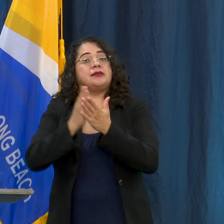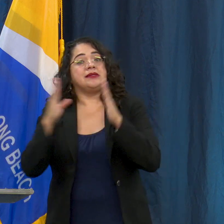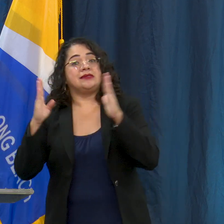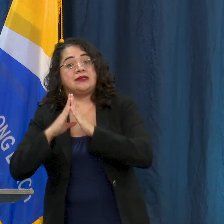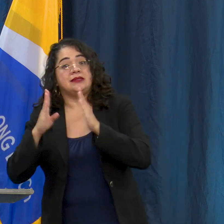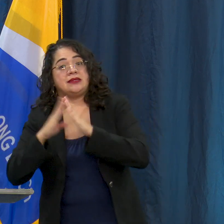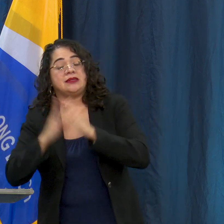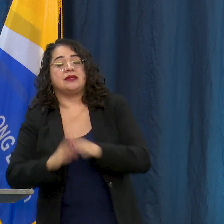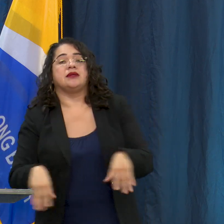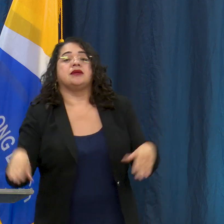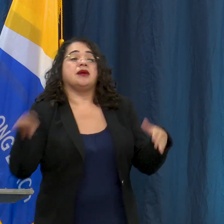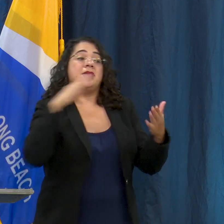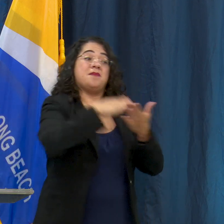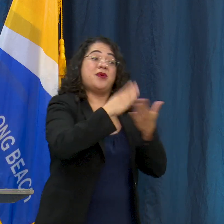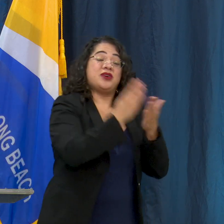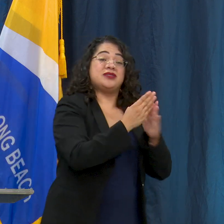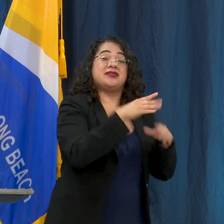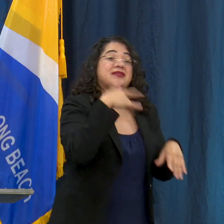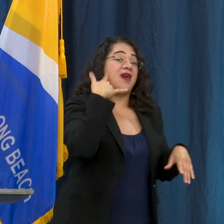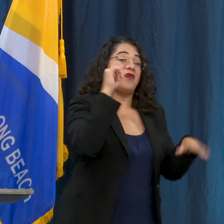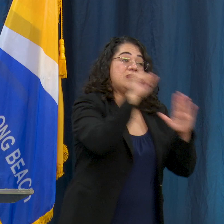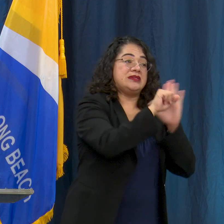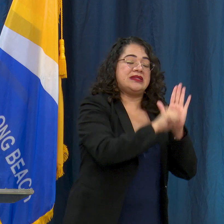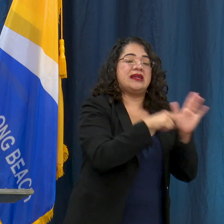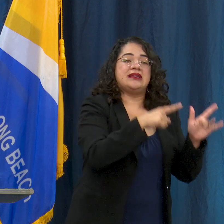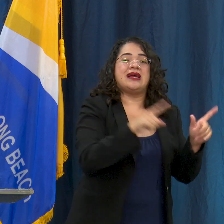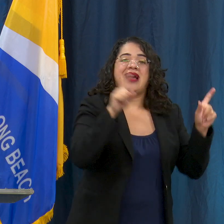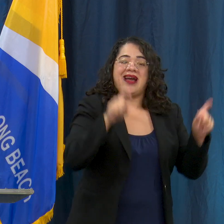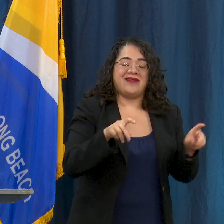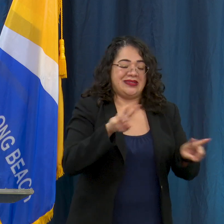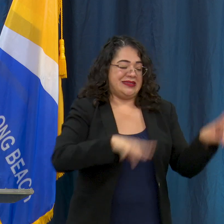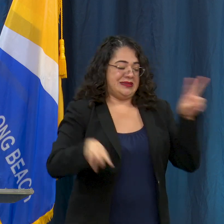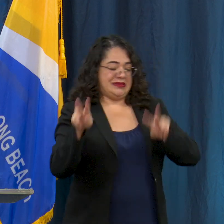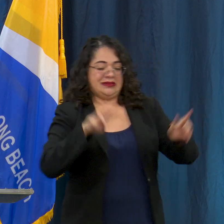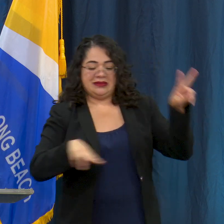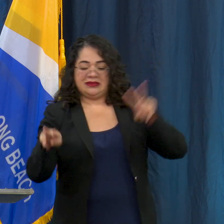make hard choices in the weeks and months ahead but there is some good news